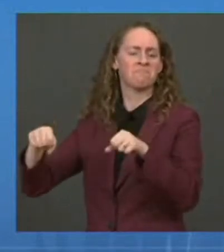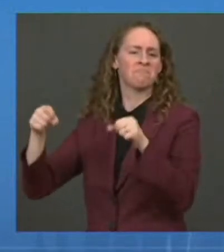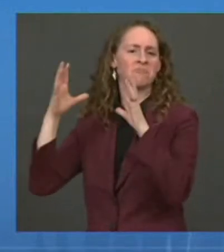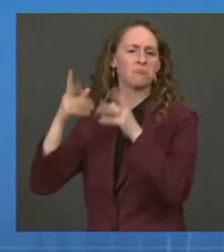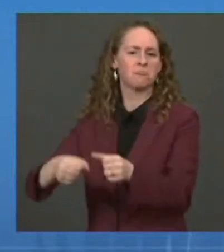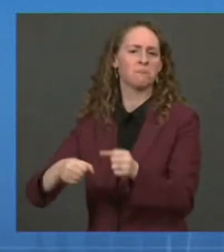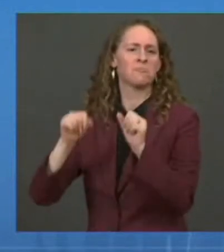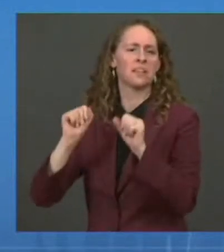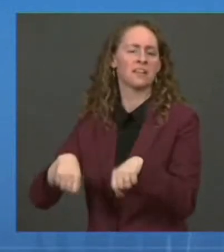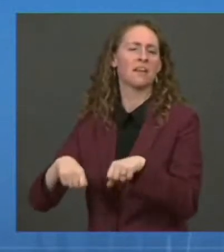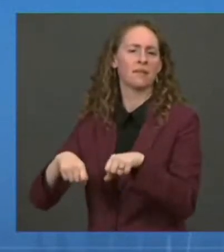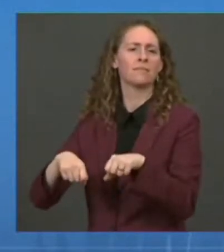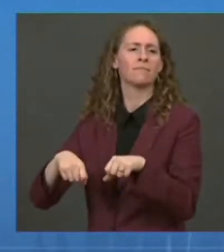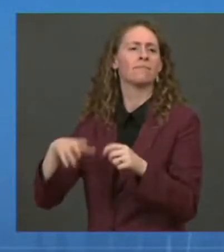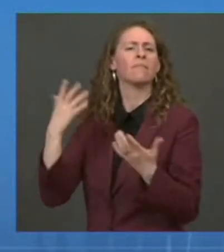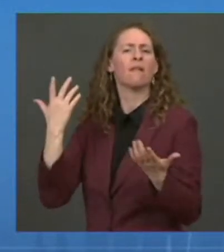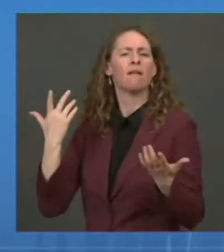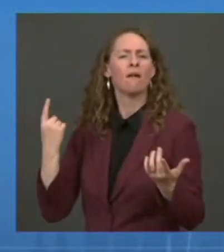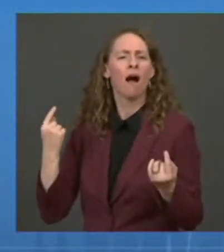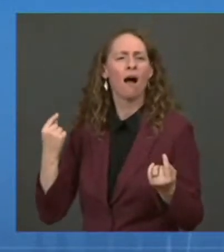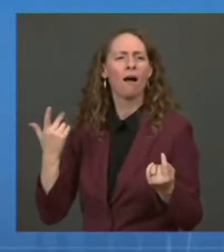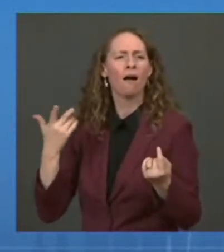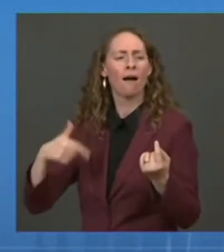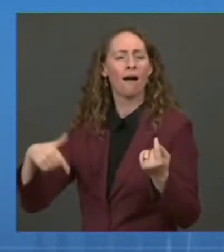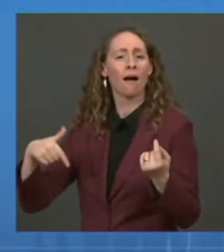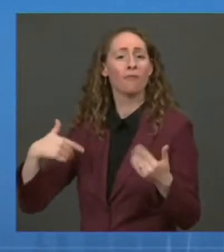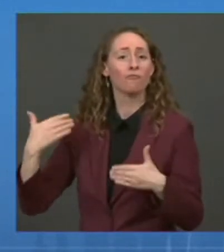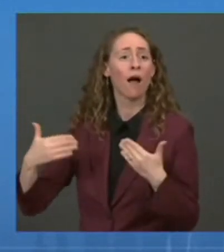REGULATORY ISSUES THERE I WOULD